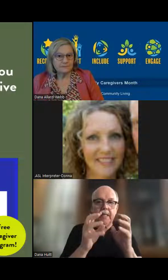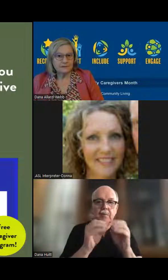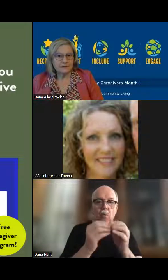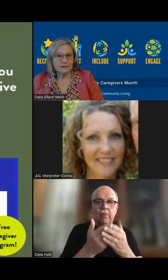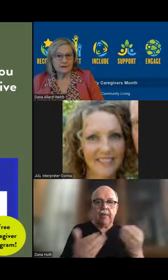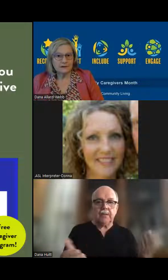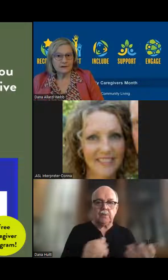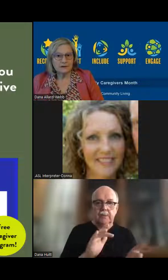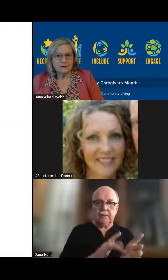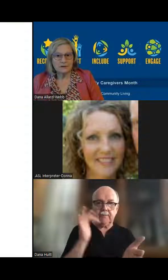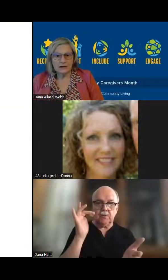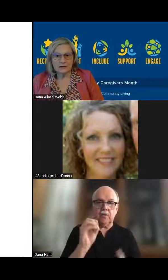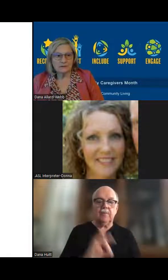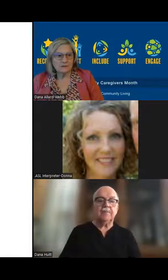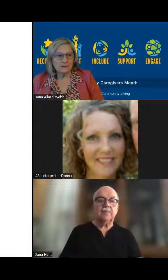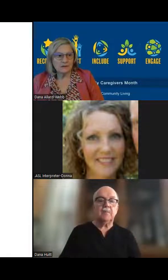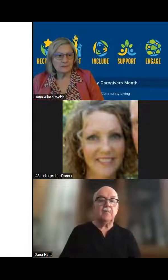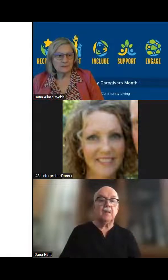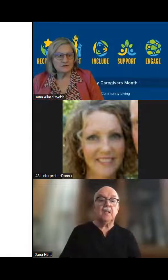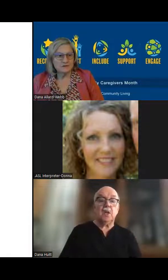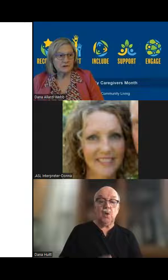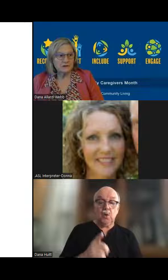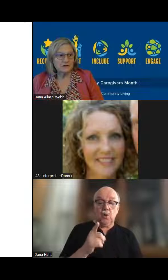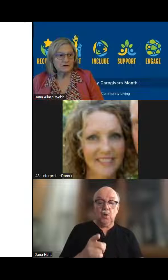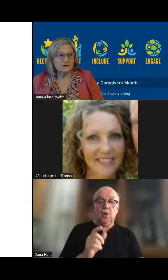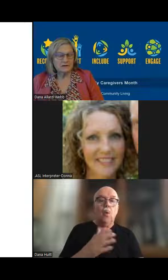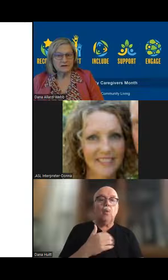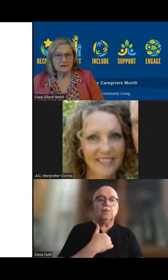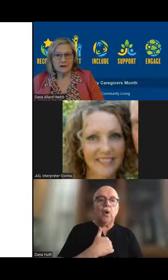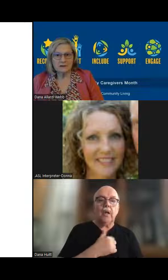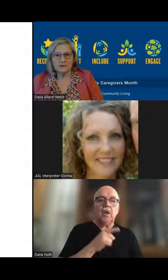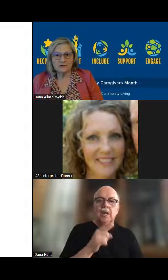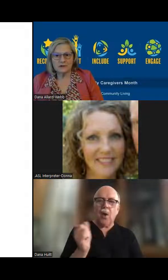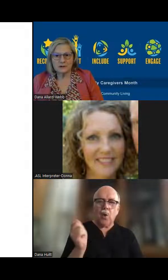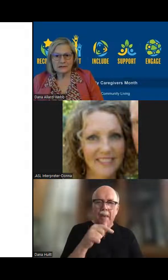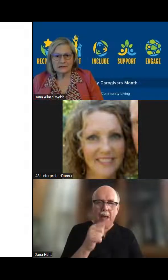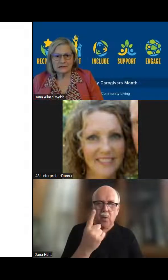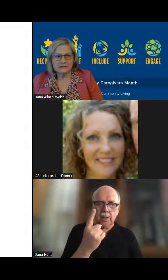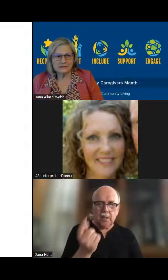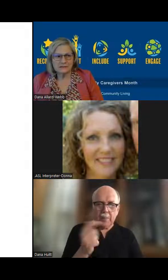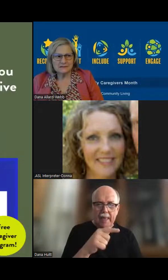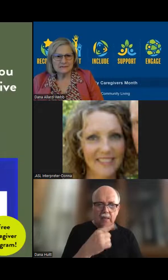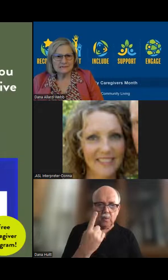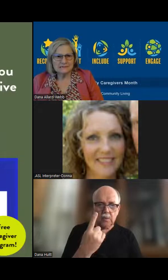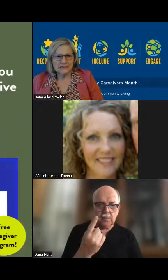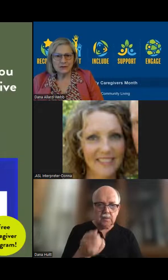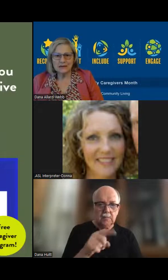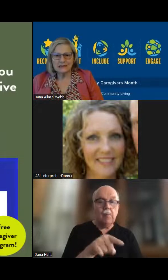, which maybe you have seen about caregivers. So I think that's the last slide, isn't it?